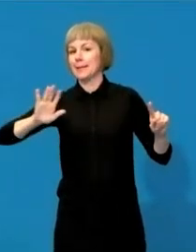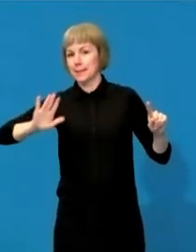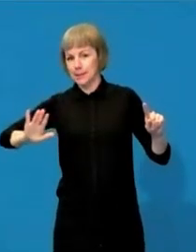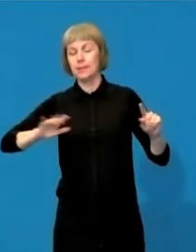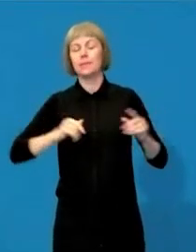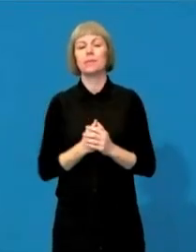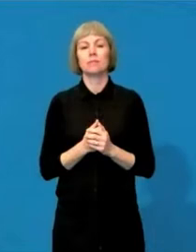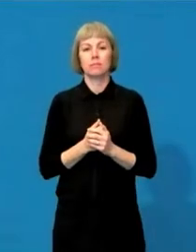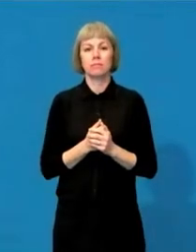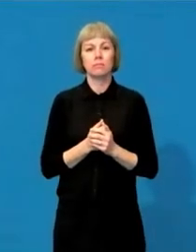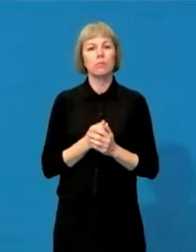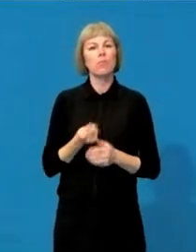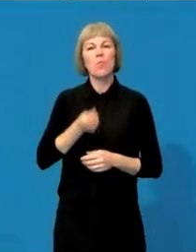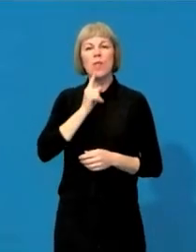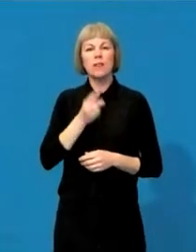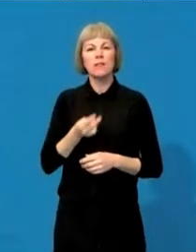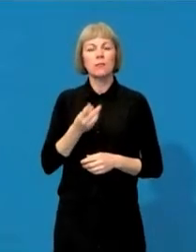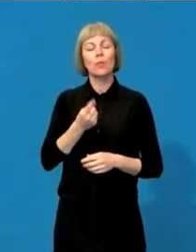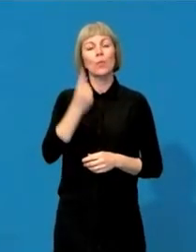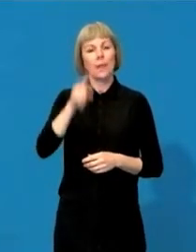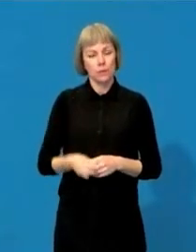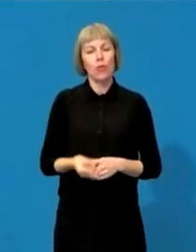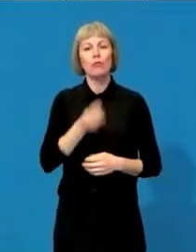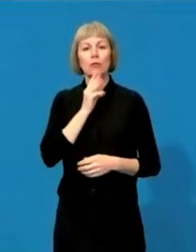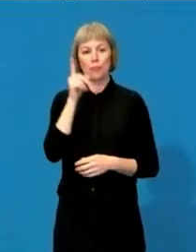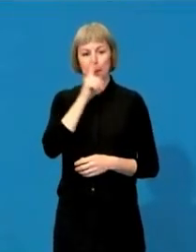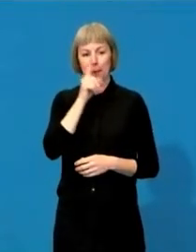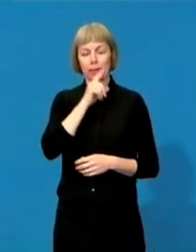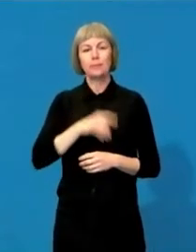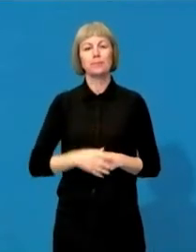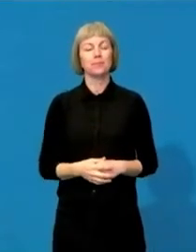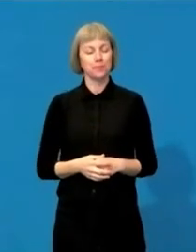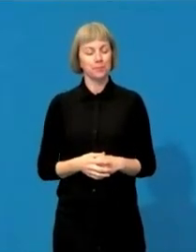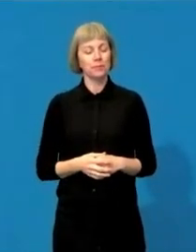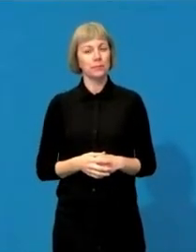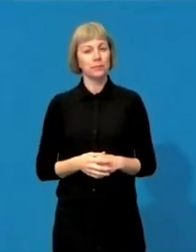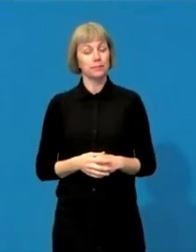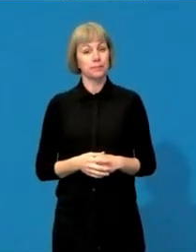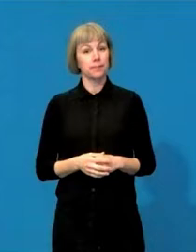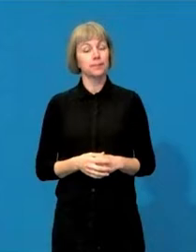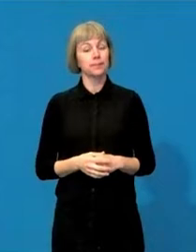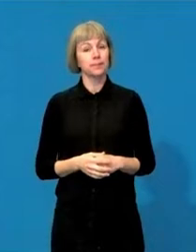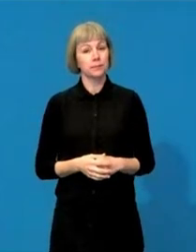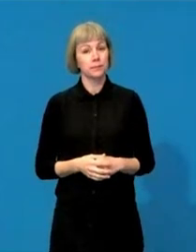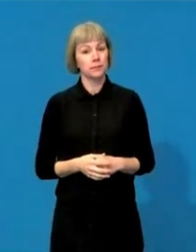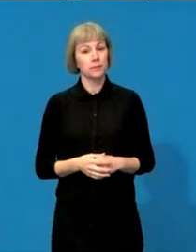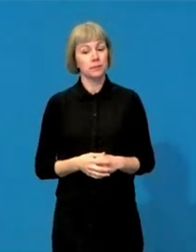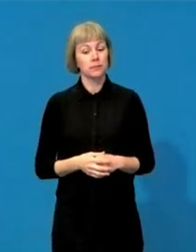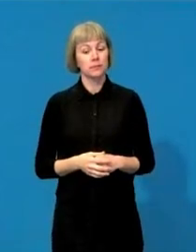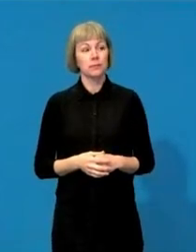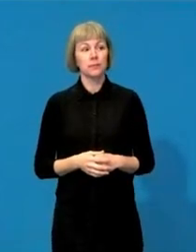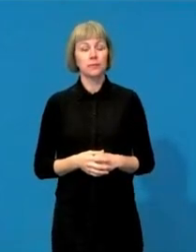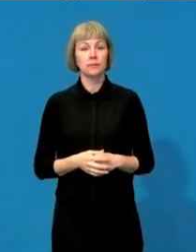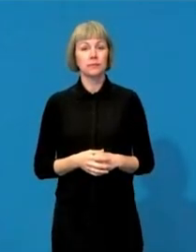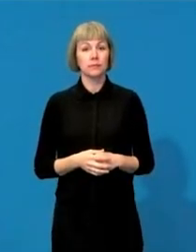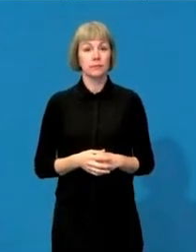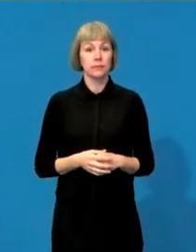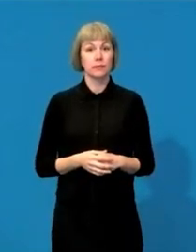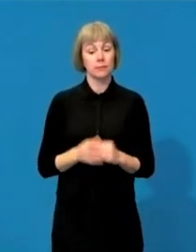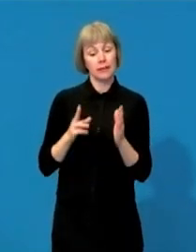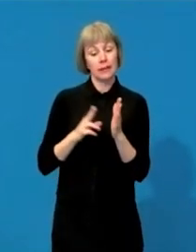people. Can I indicate that data produced by the NDIA to the